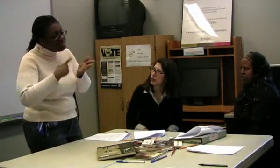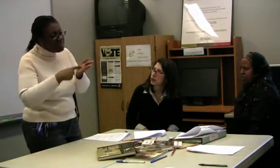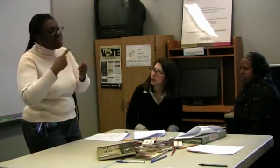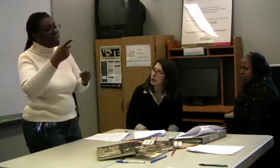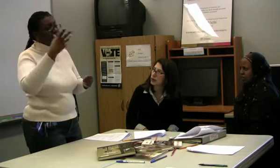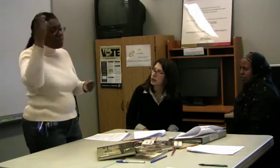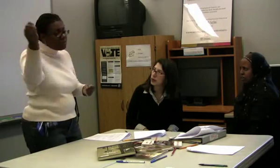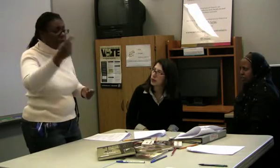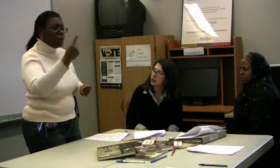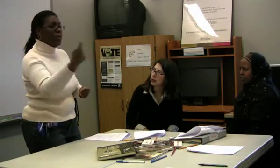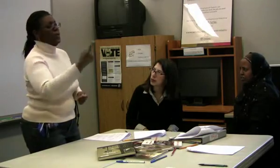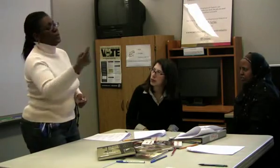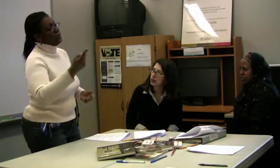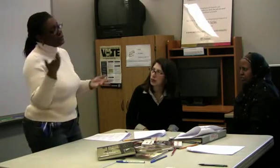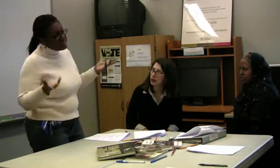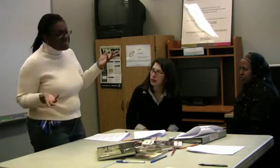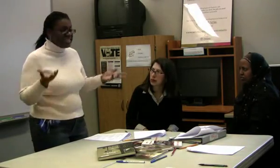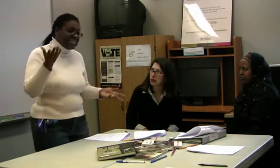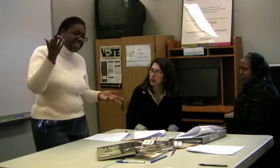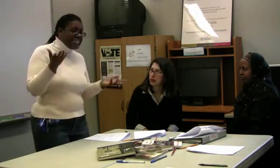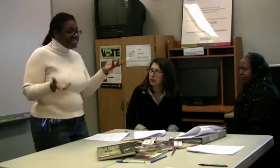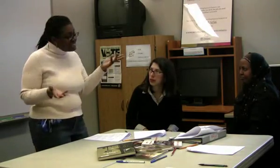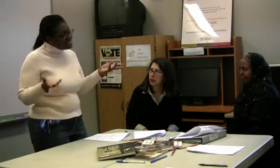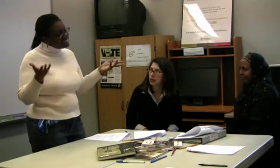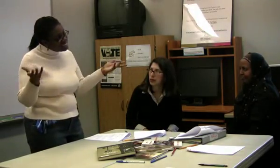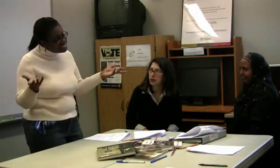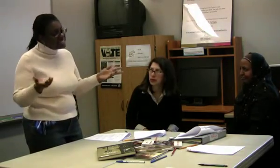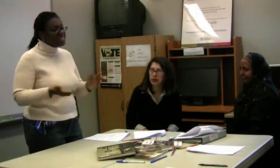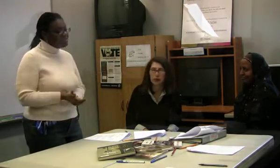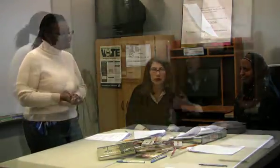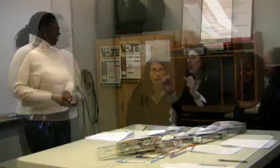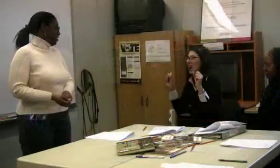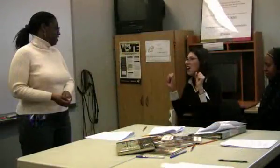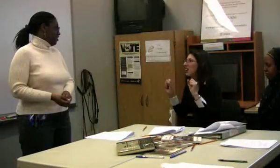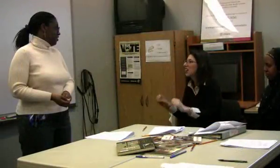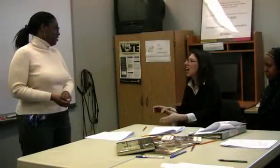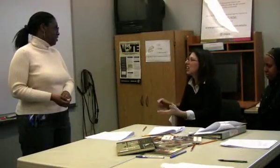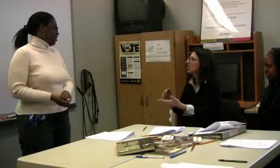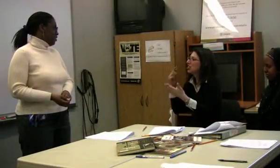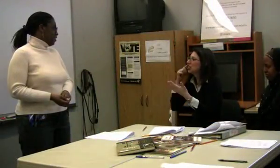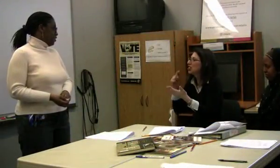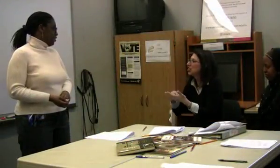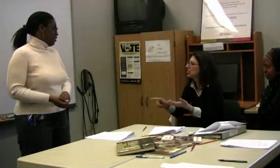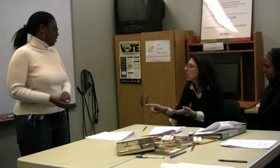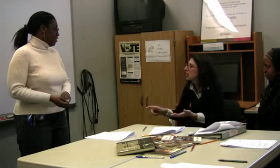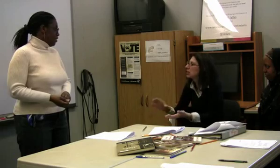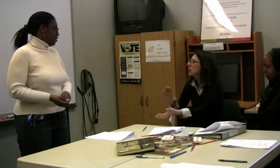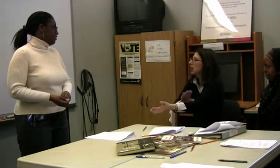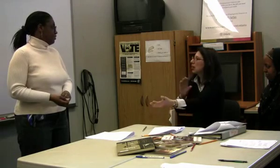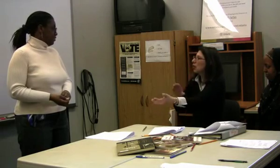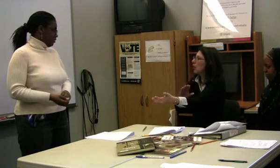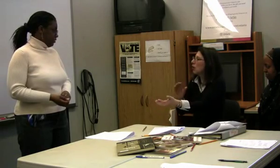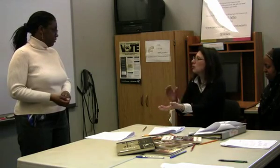have to go alone. We can check the computer